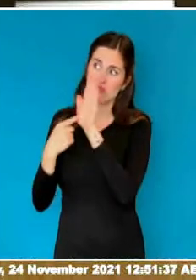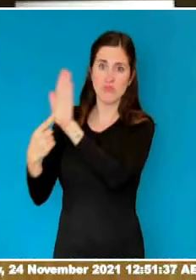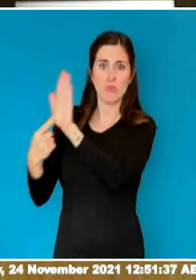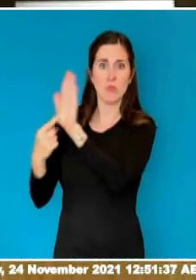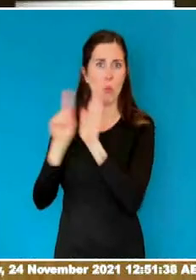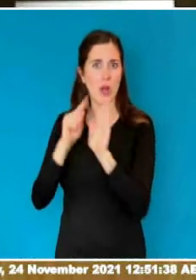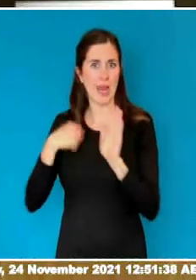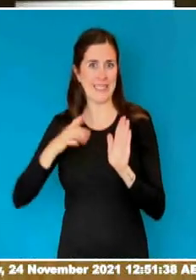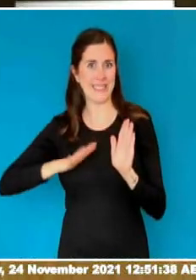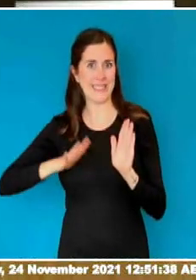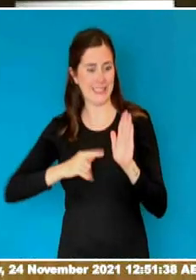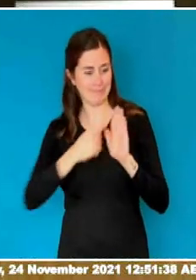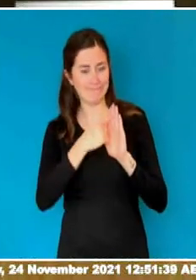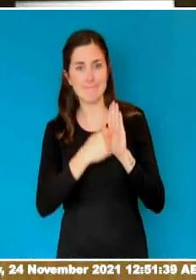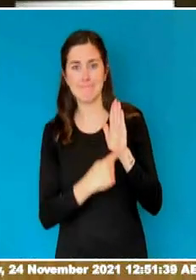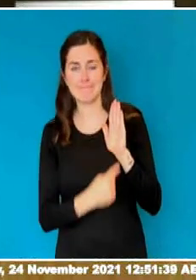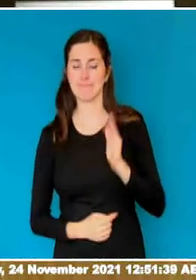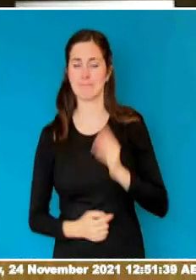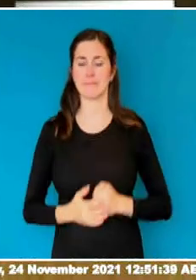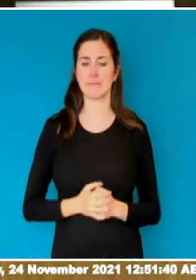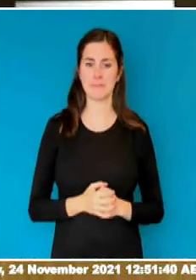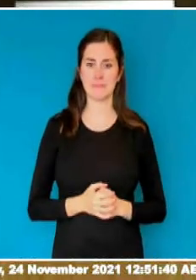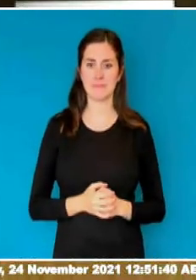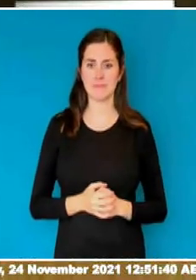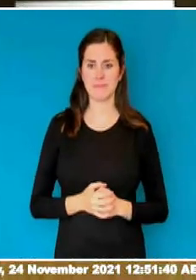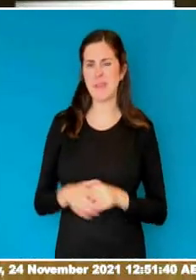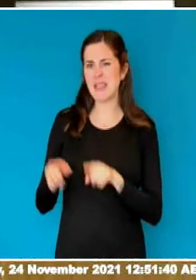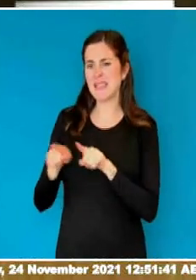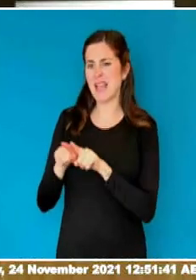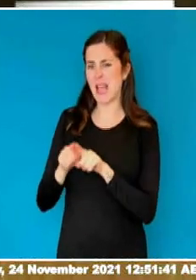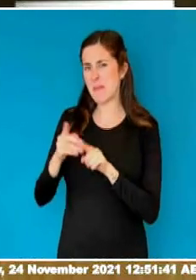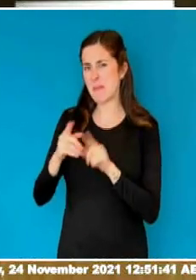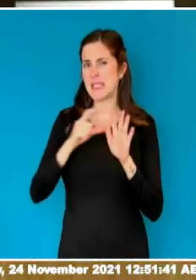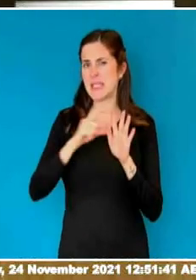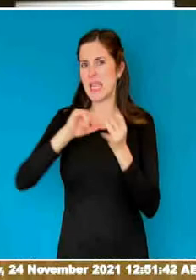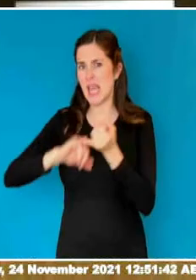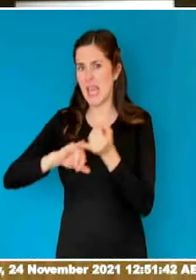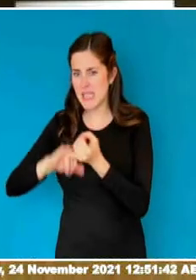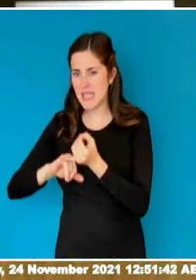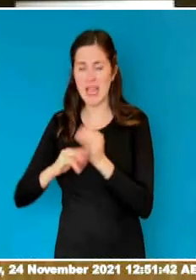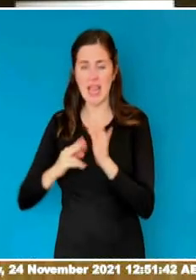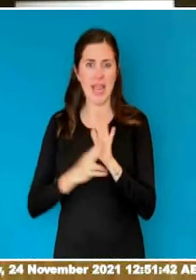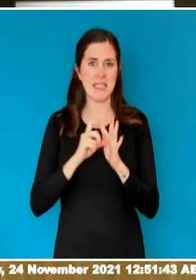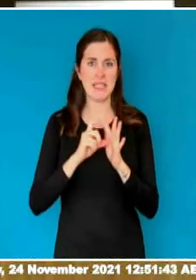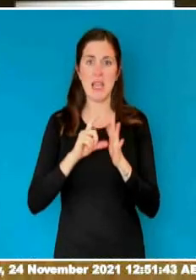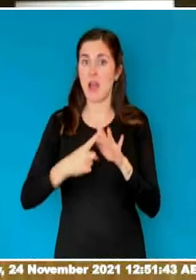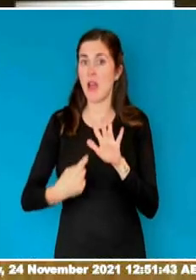We, as my colleagues have identified, there is definitely potential for us to make